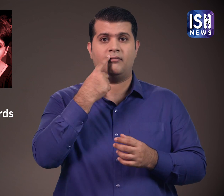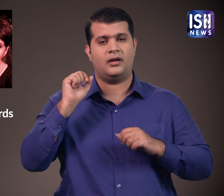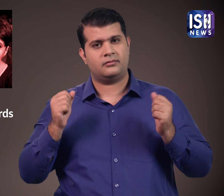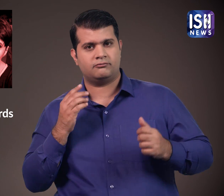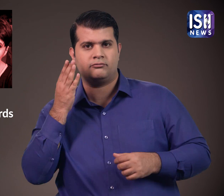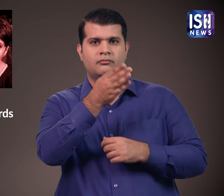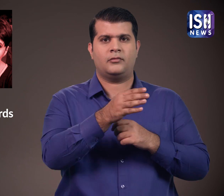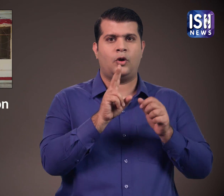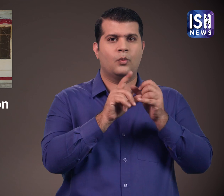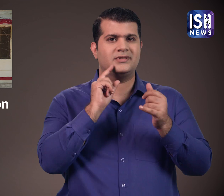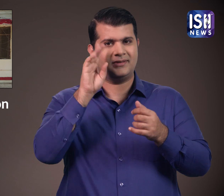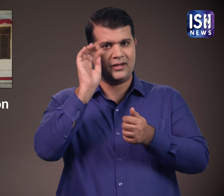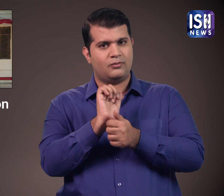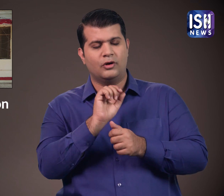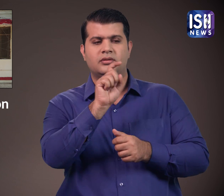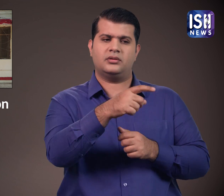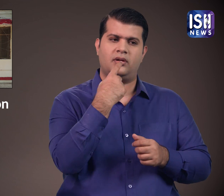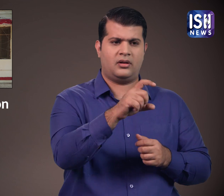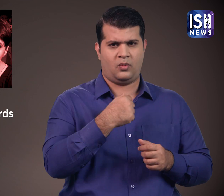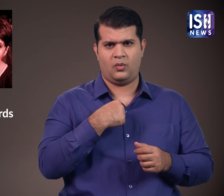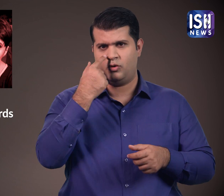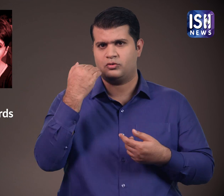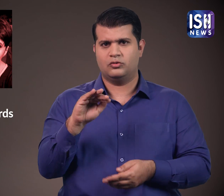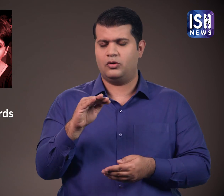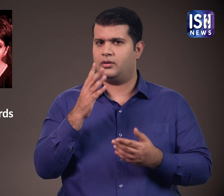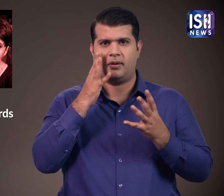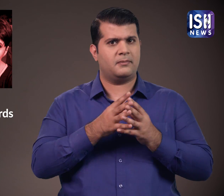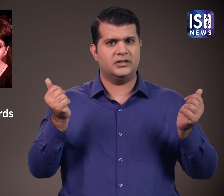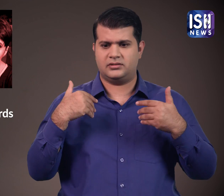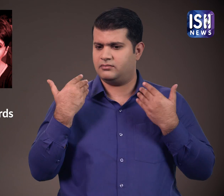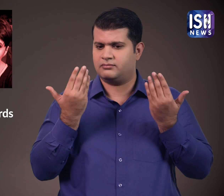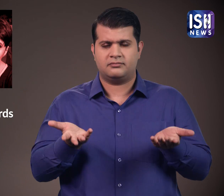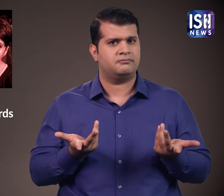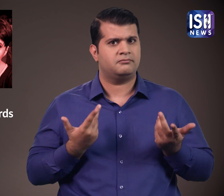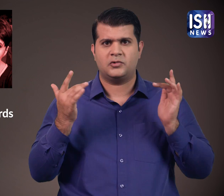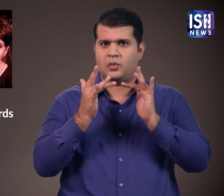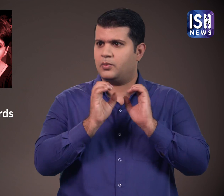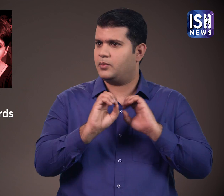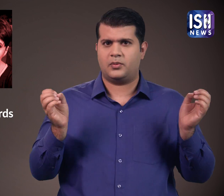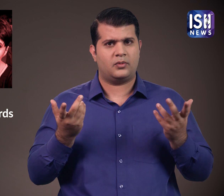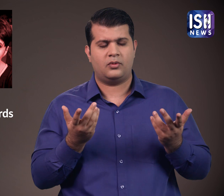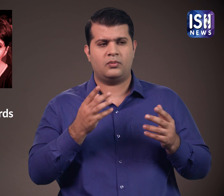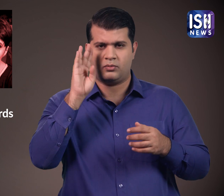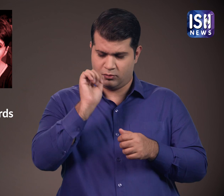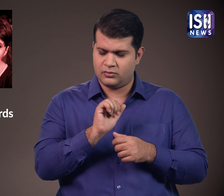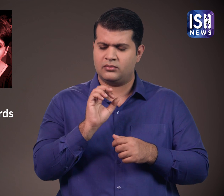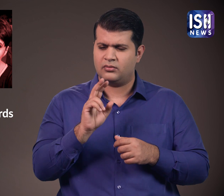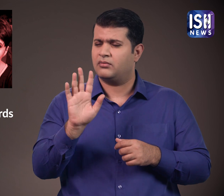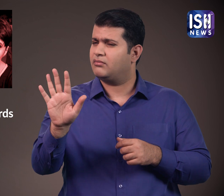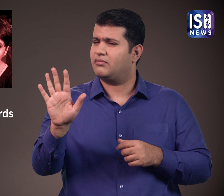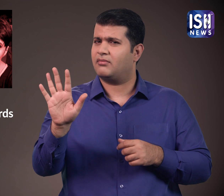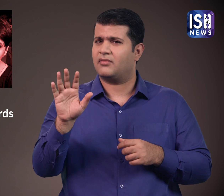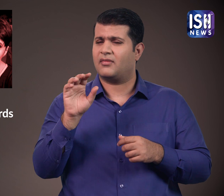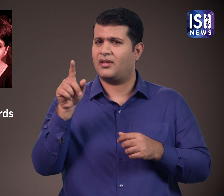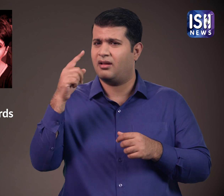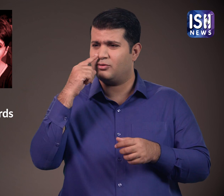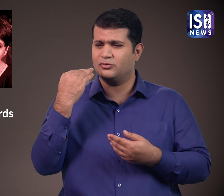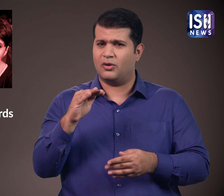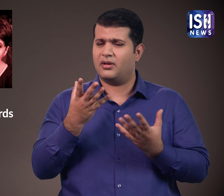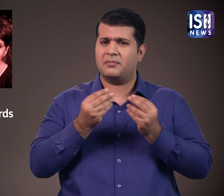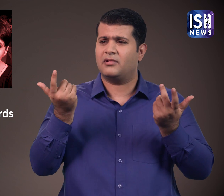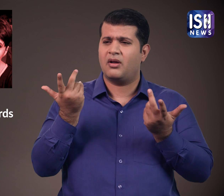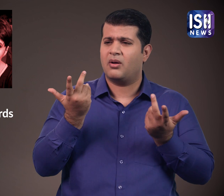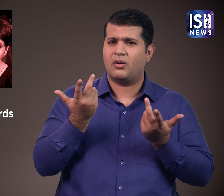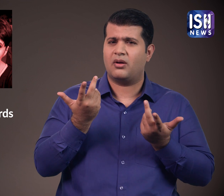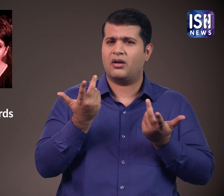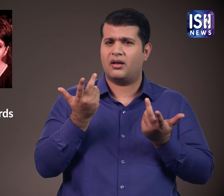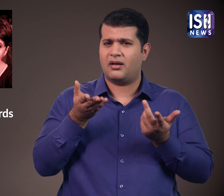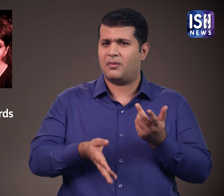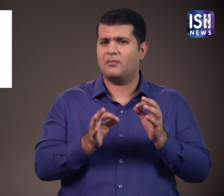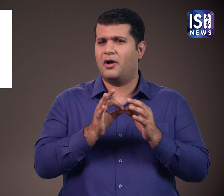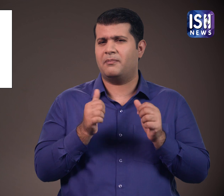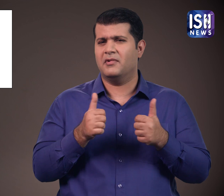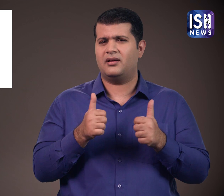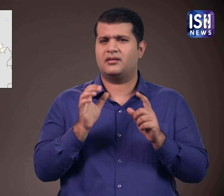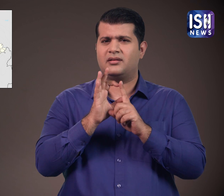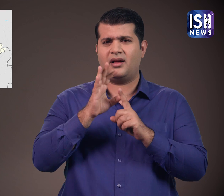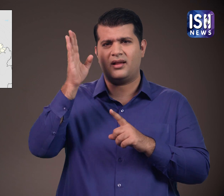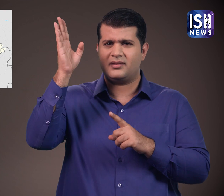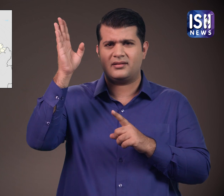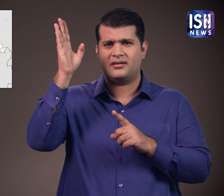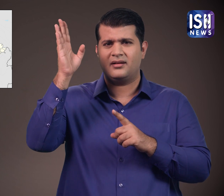When the father went to file the complaint, the cops said they don't have jurisdiction as Shraddha was living in Delhi.